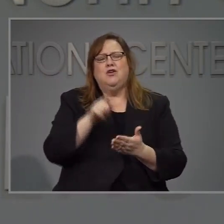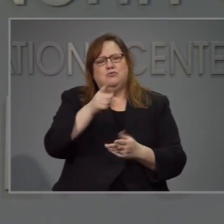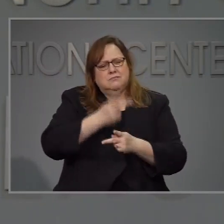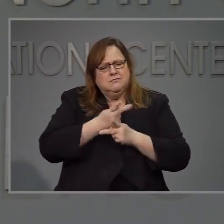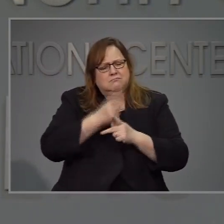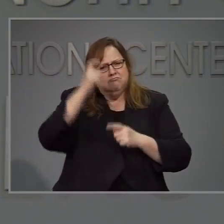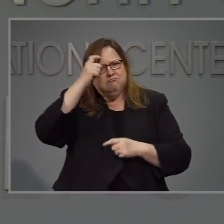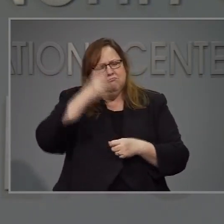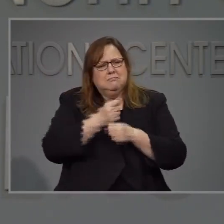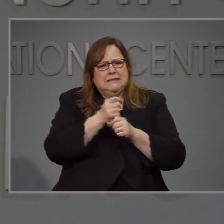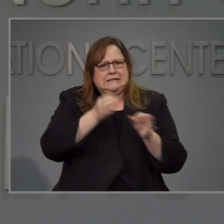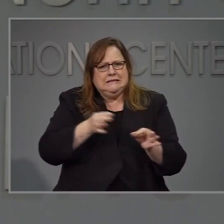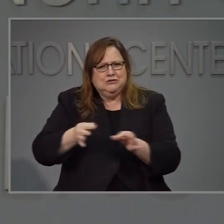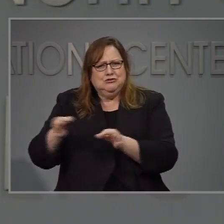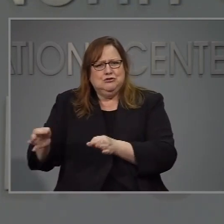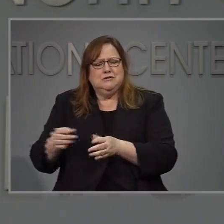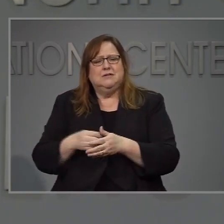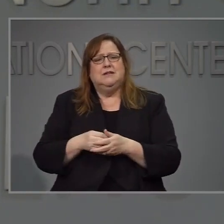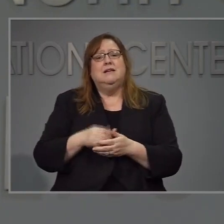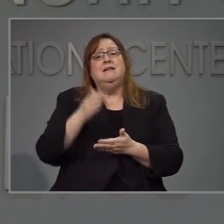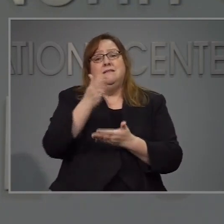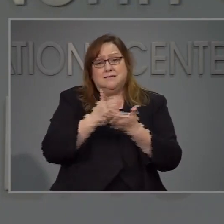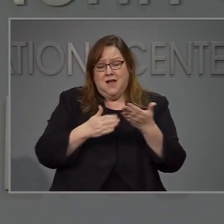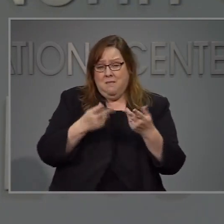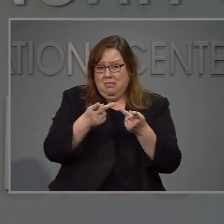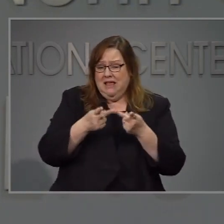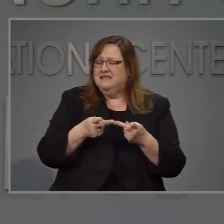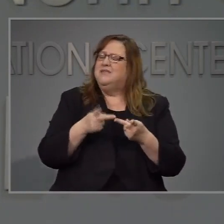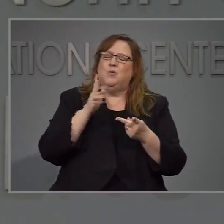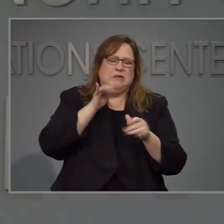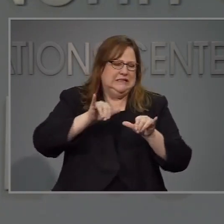RECOMMENDED. SAFER AT HOME BECAUSE YOU CAN GO MORE PLACES DOESN'T MEAN YOU ALWAYS SHOULD.